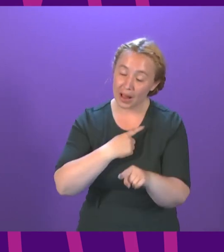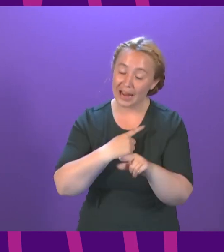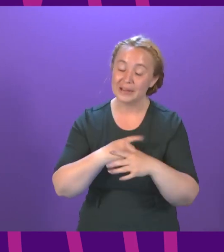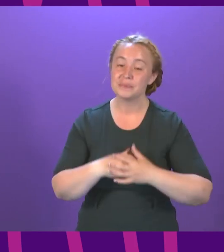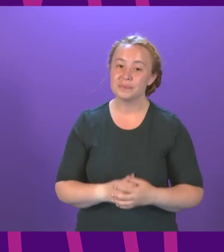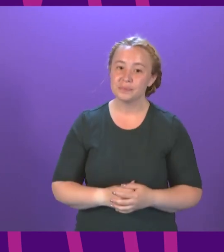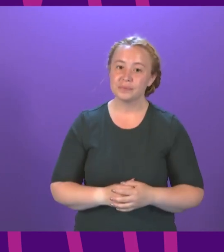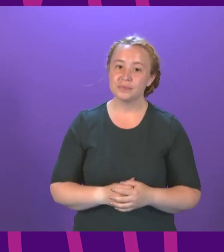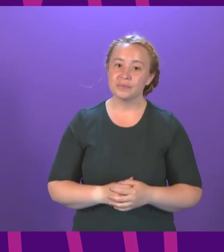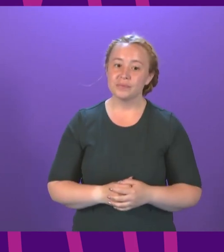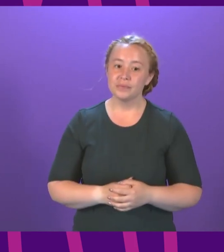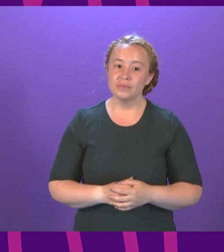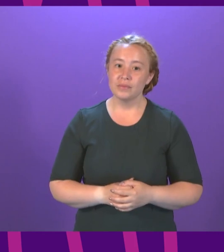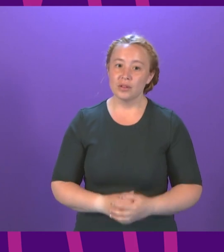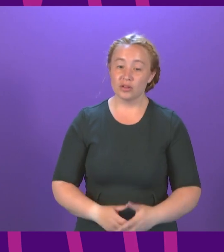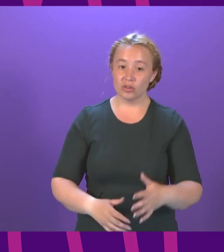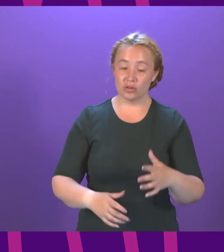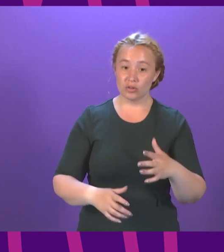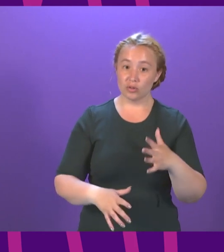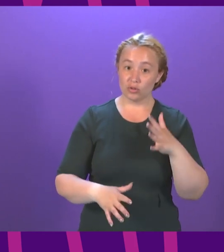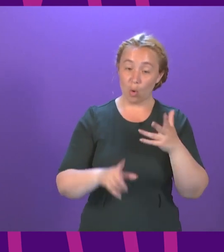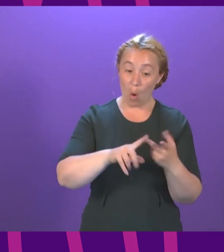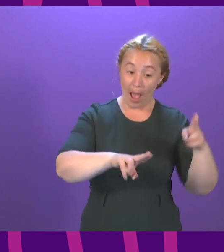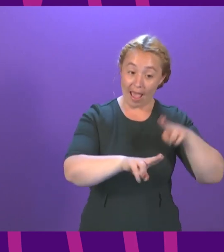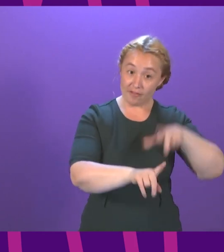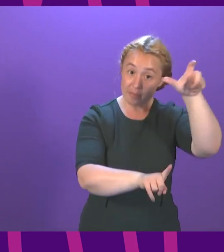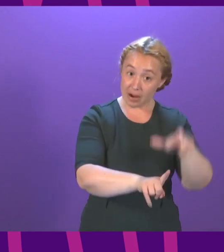There is nobody in this country who needs a test who cannot get one. We